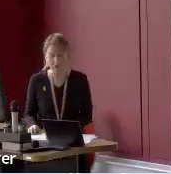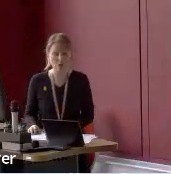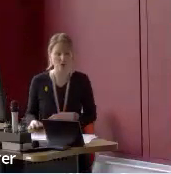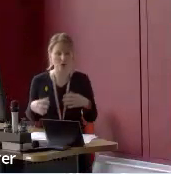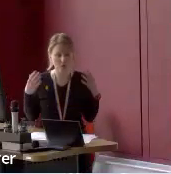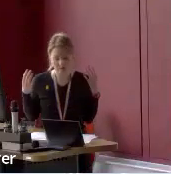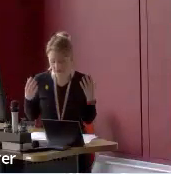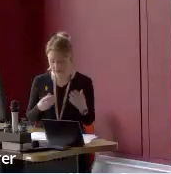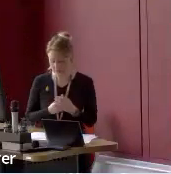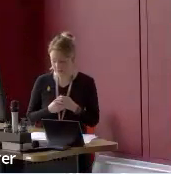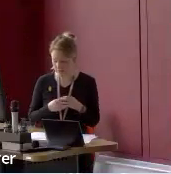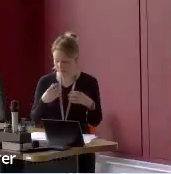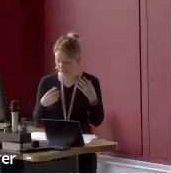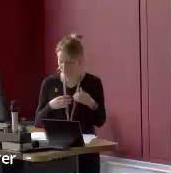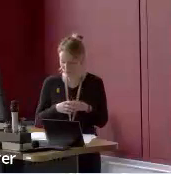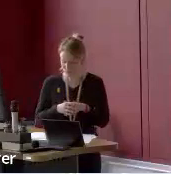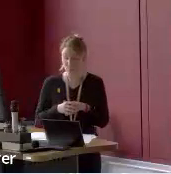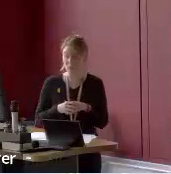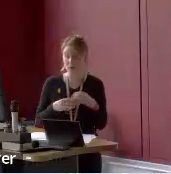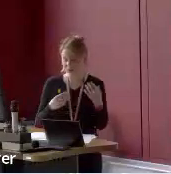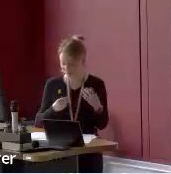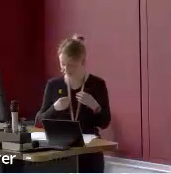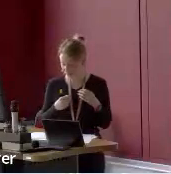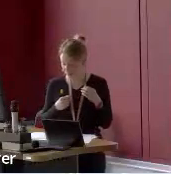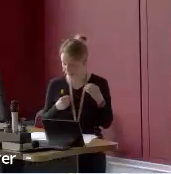And I'll not worry you with the statistics and if anyone wants to know more about our evaluation,